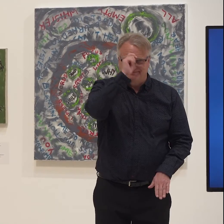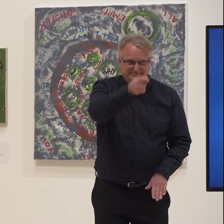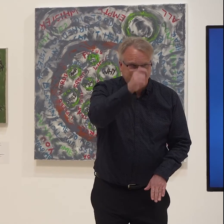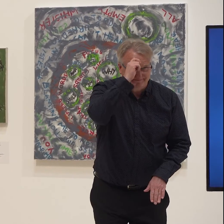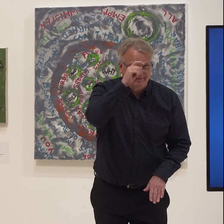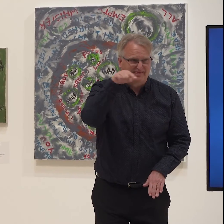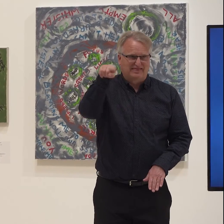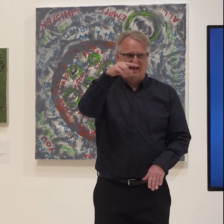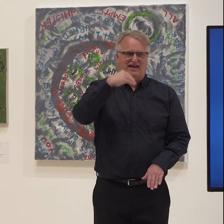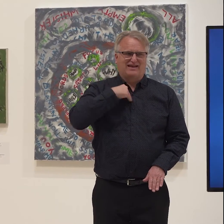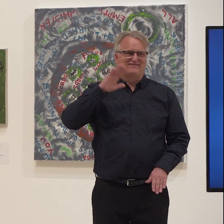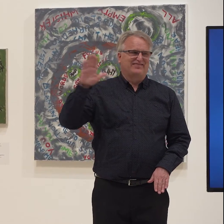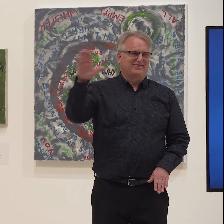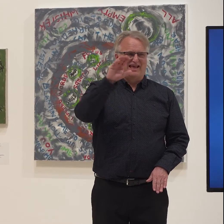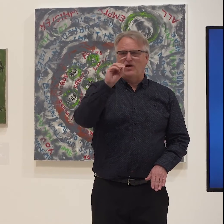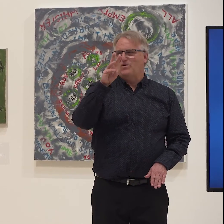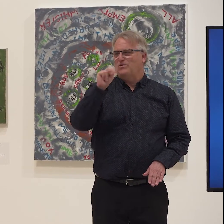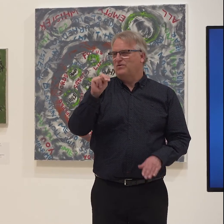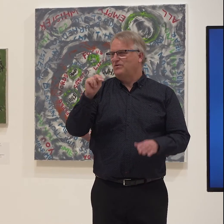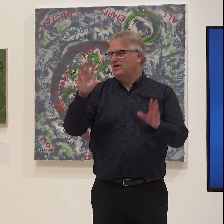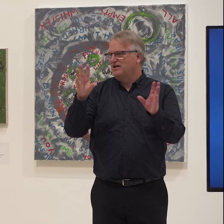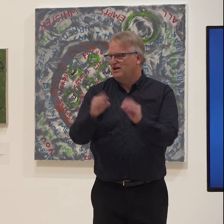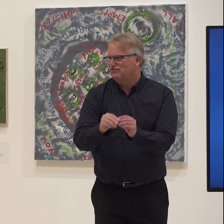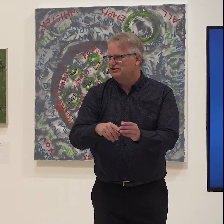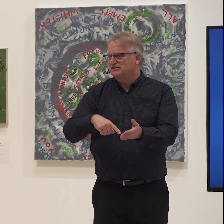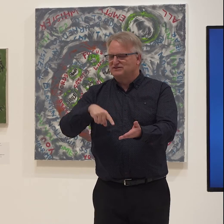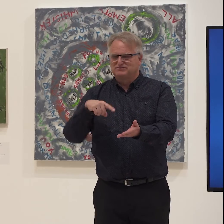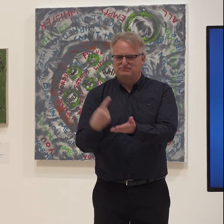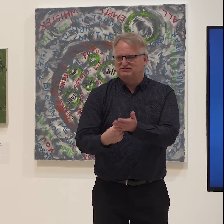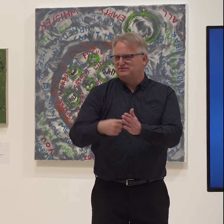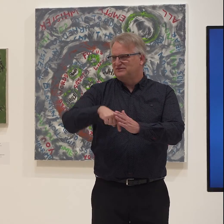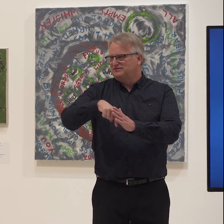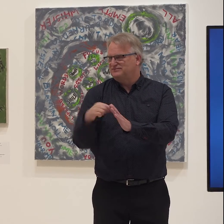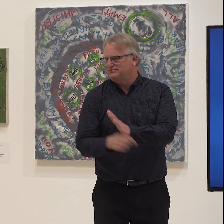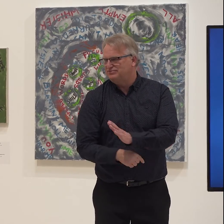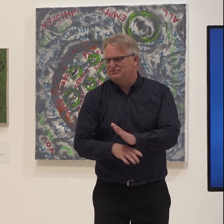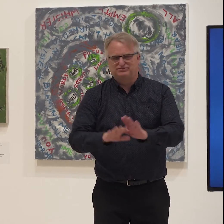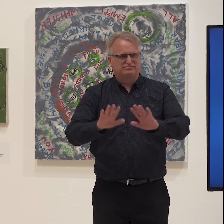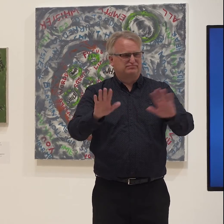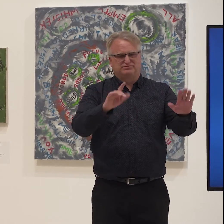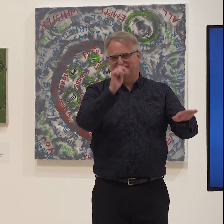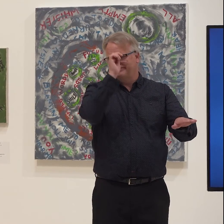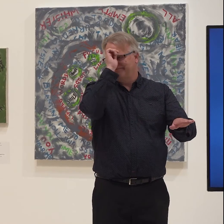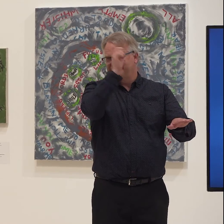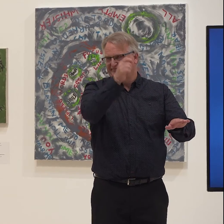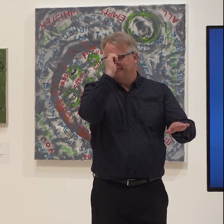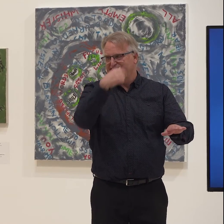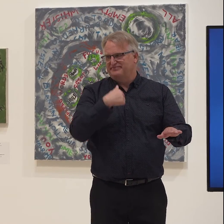So, hats off to you, working interpreters, who need to have your own conversations,